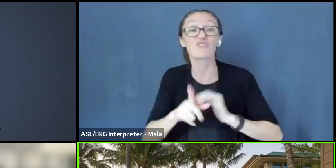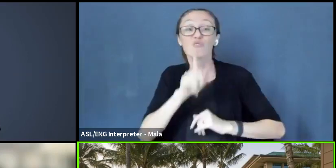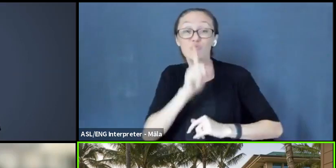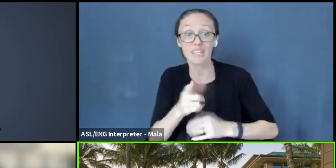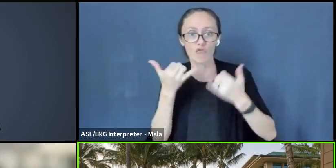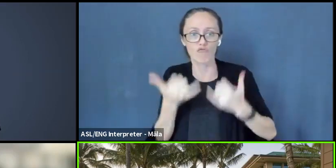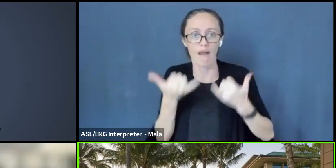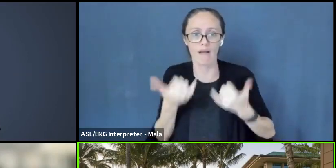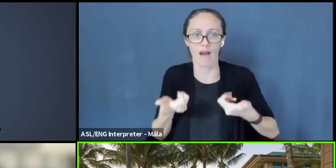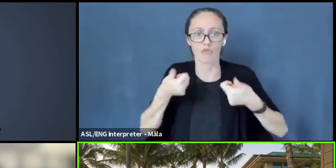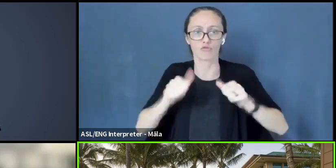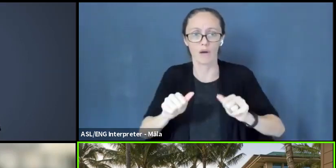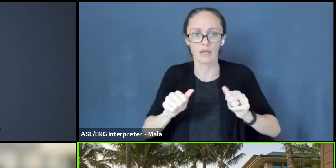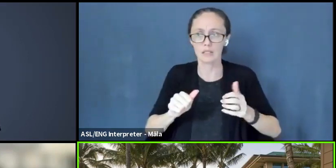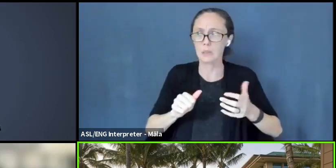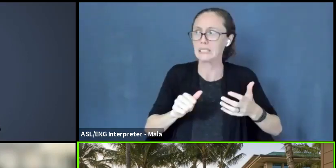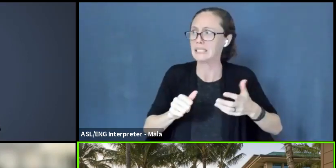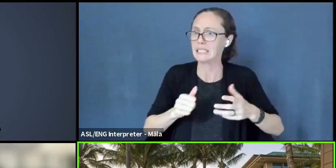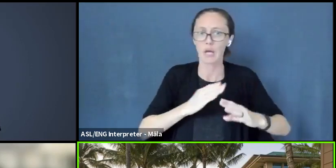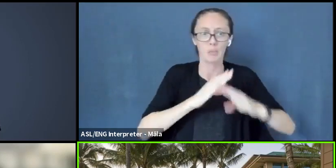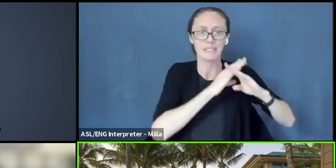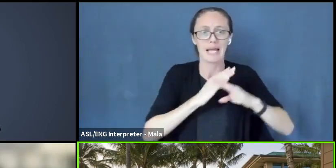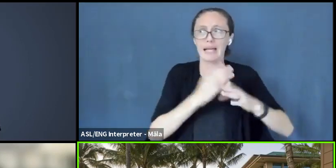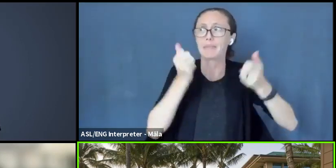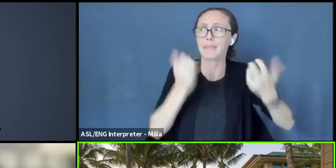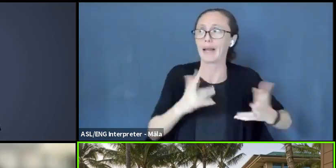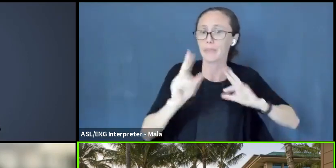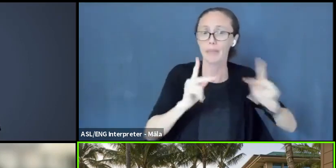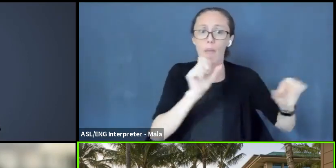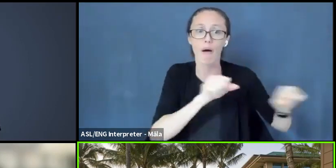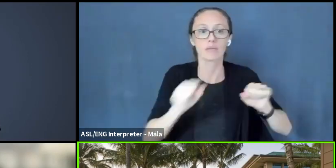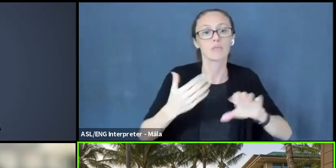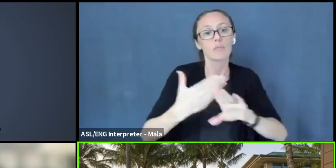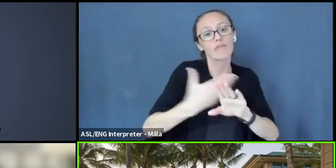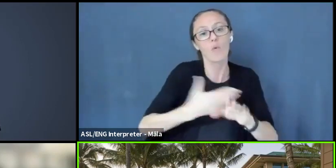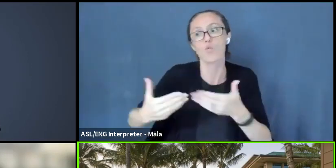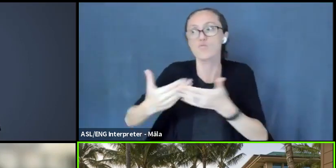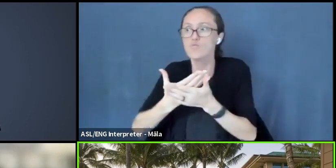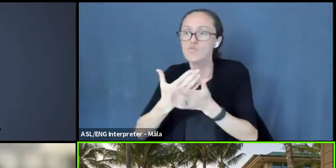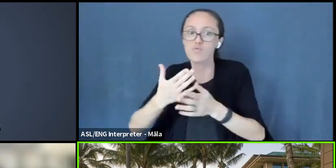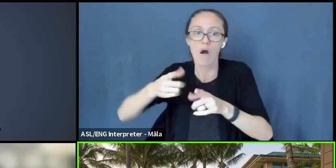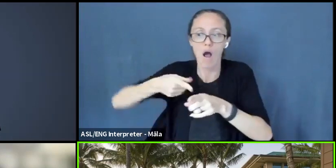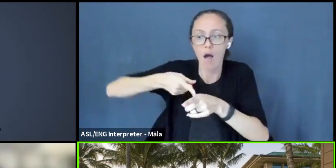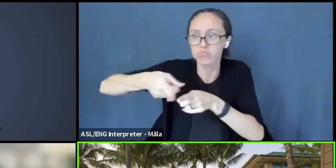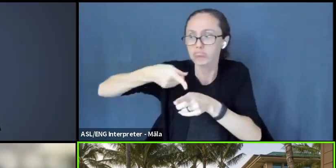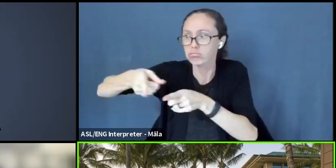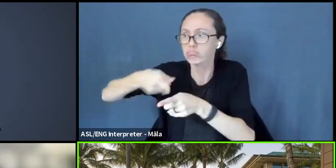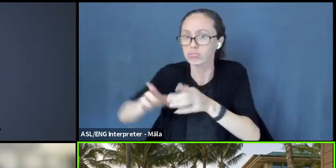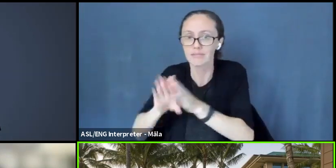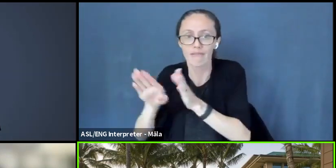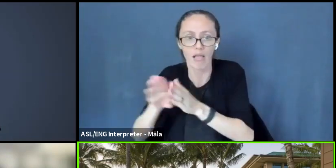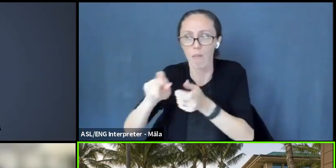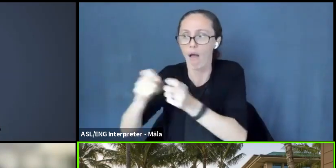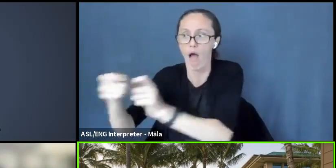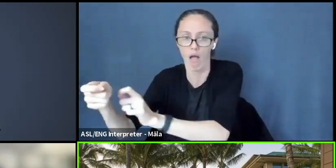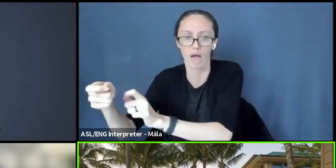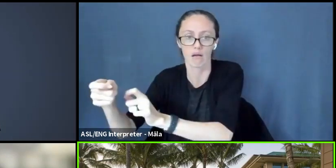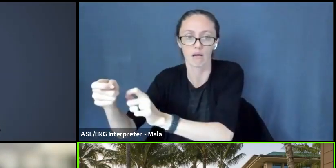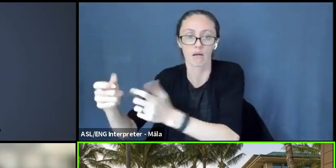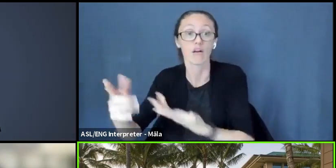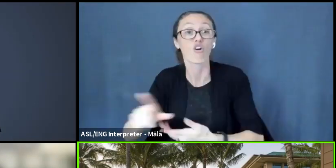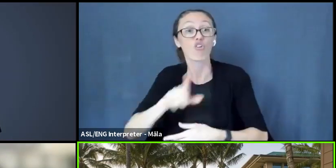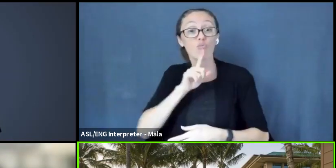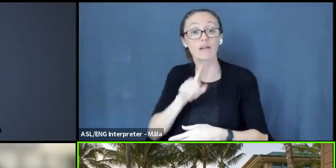So you know, and the way to protect against the, variants are basically you have enough